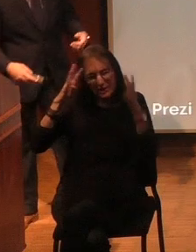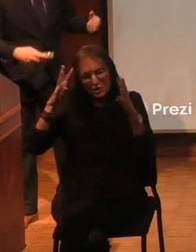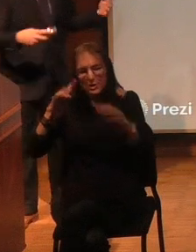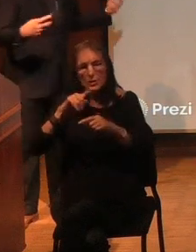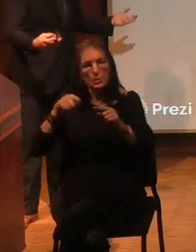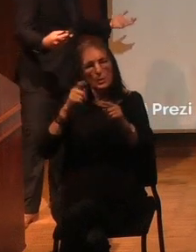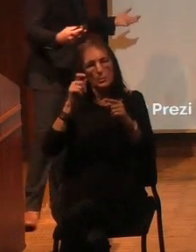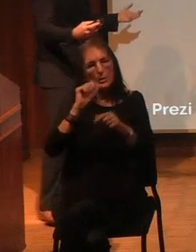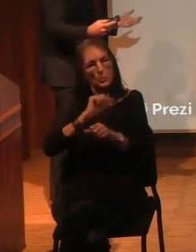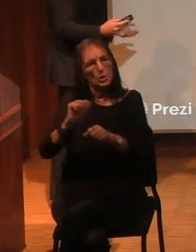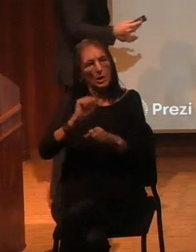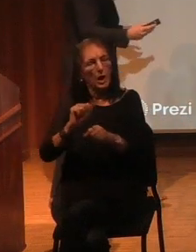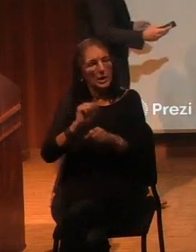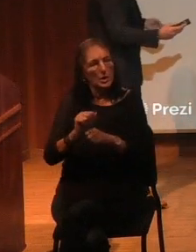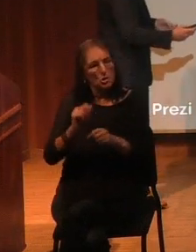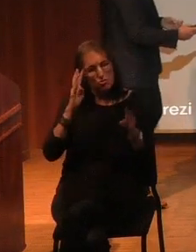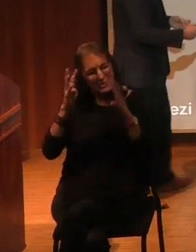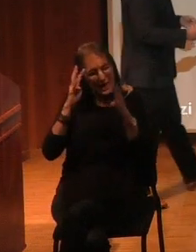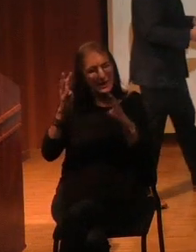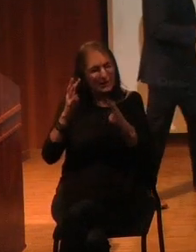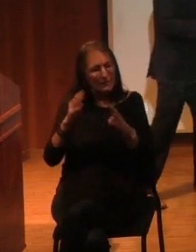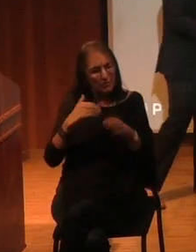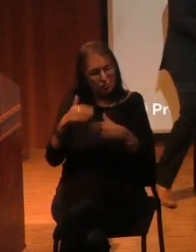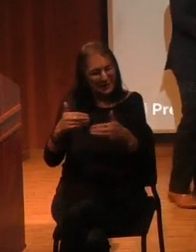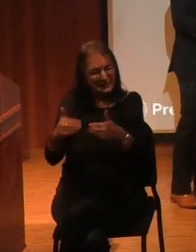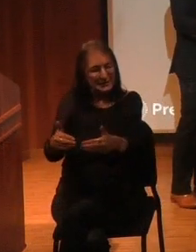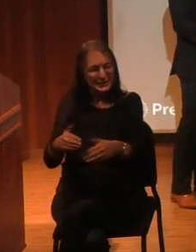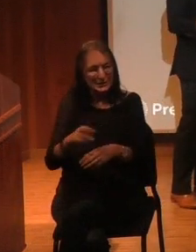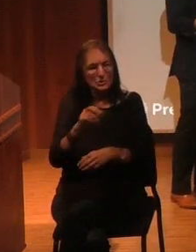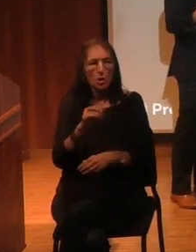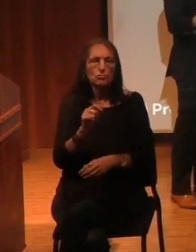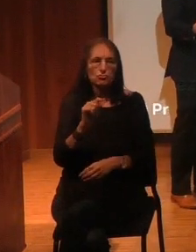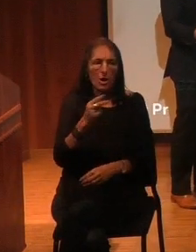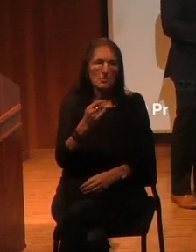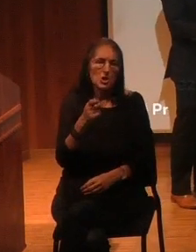and Robert Heinlein essentially made this real